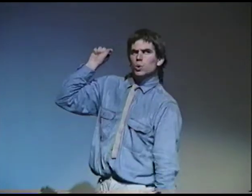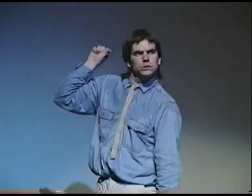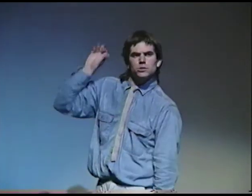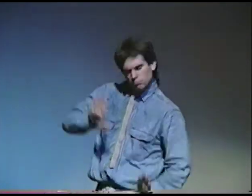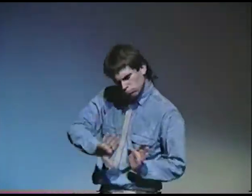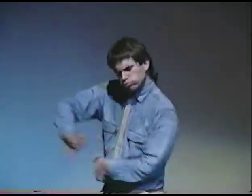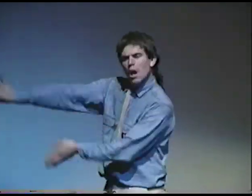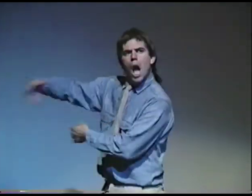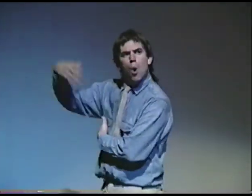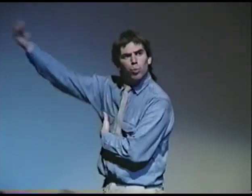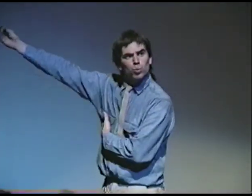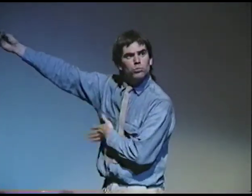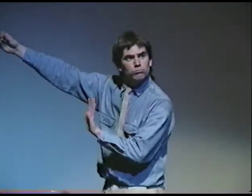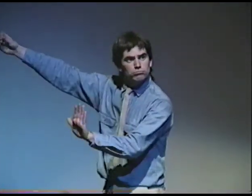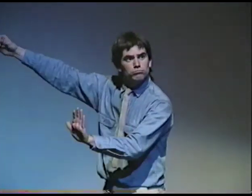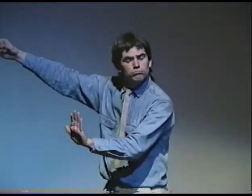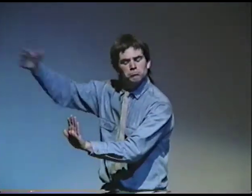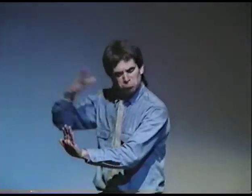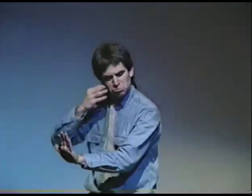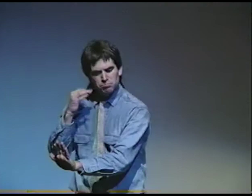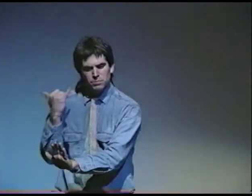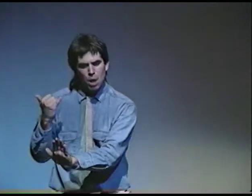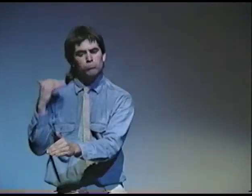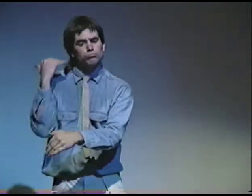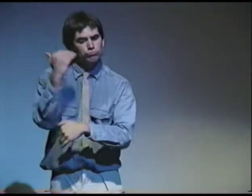But I refuse to let those words beat me or take me over.